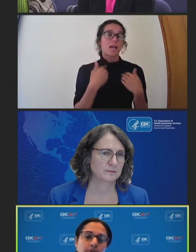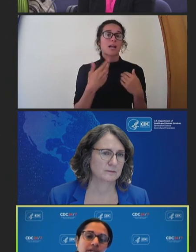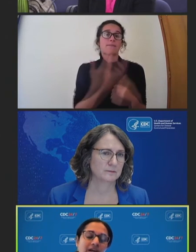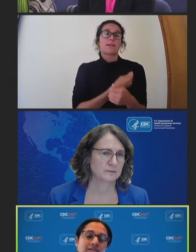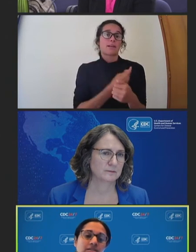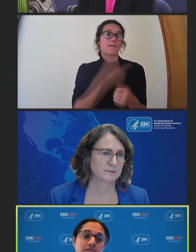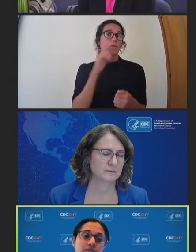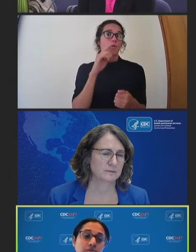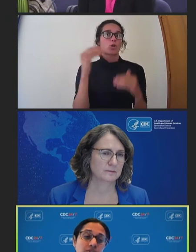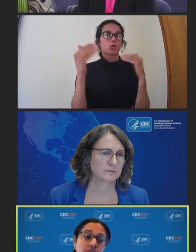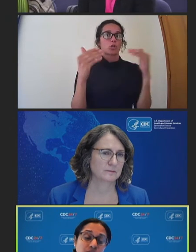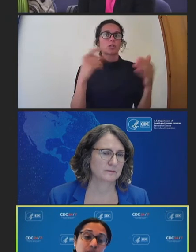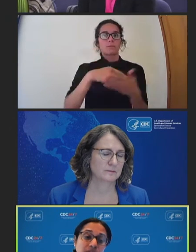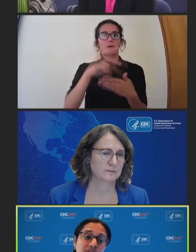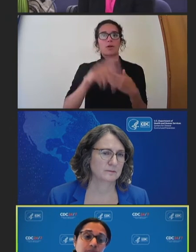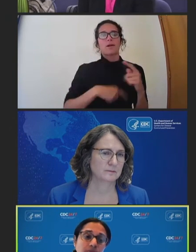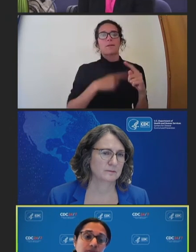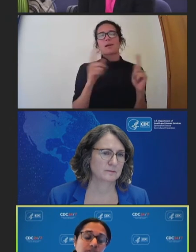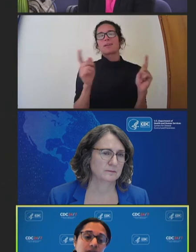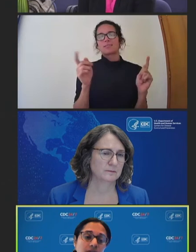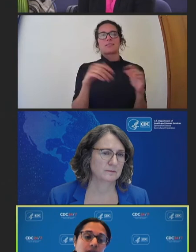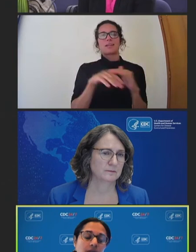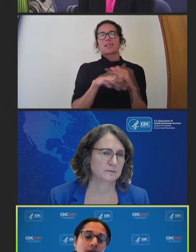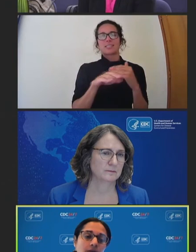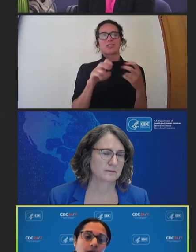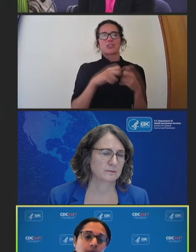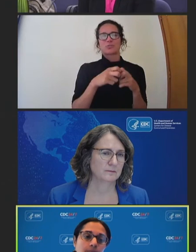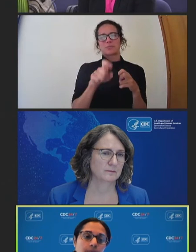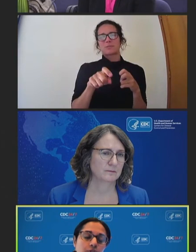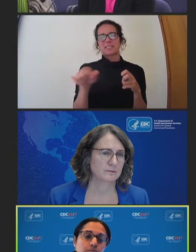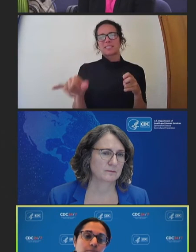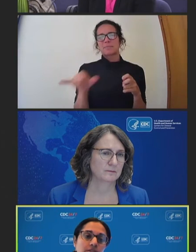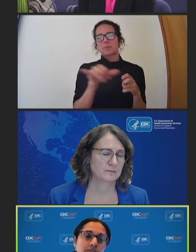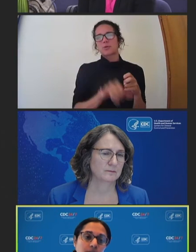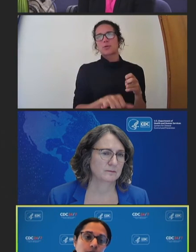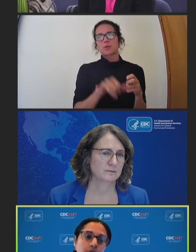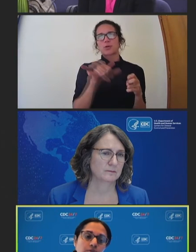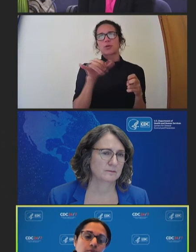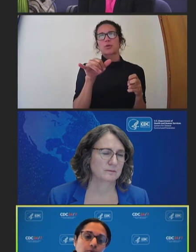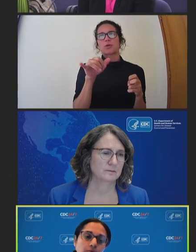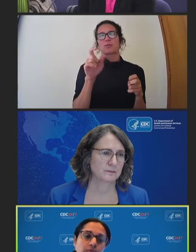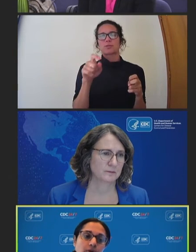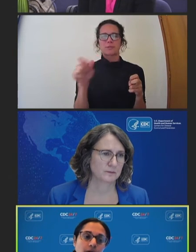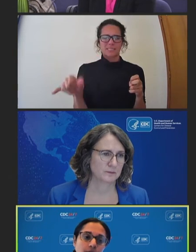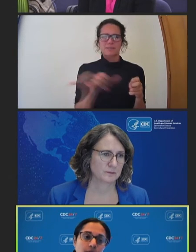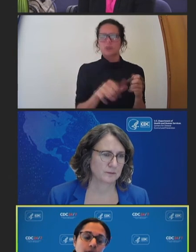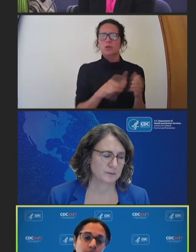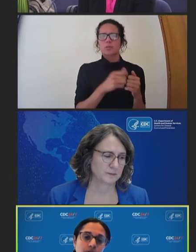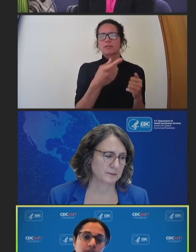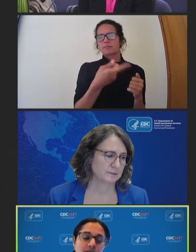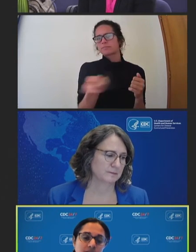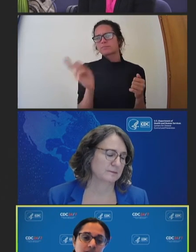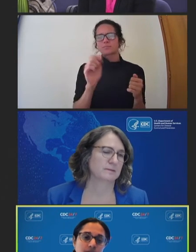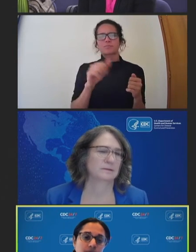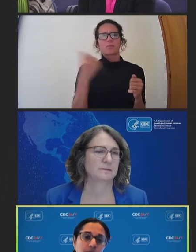but the access issues should be similar to those for other commercialized vaccines for